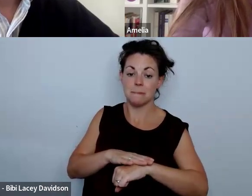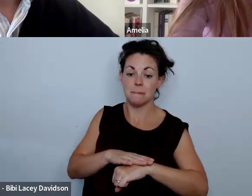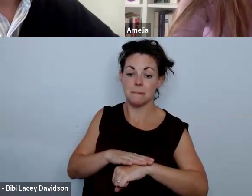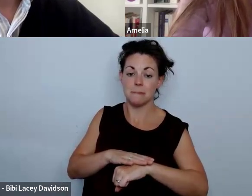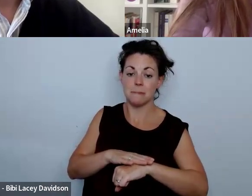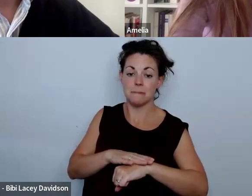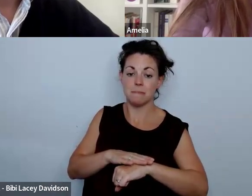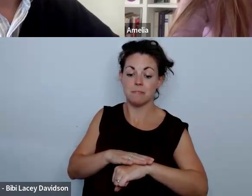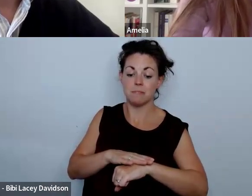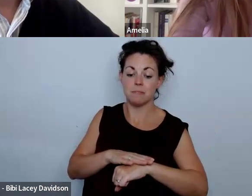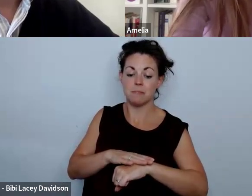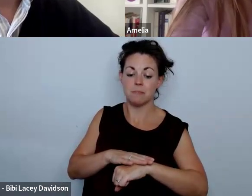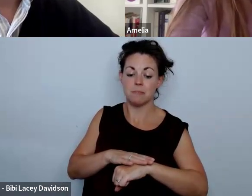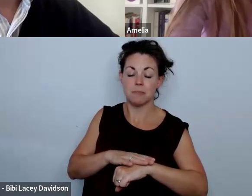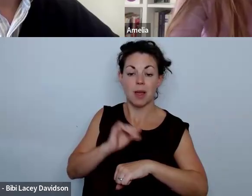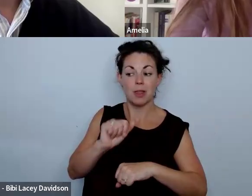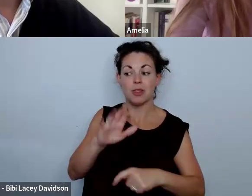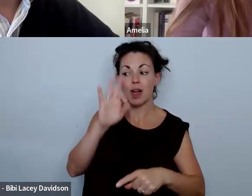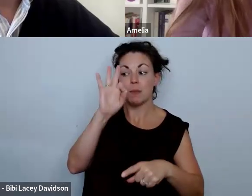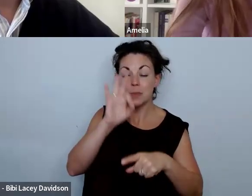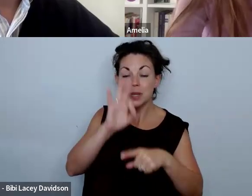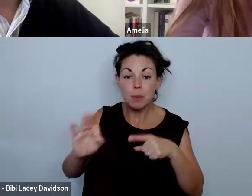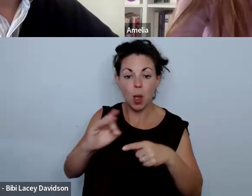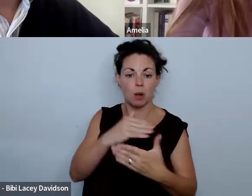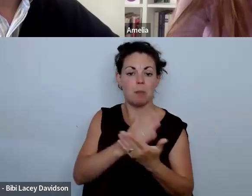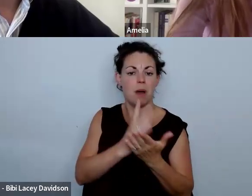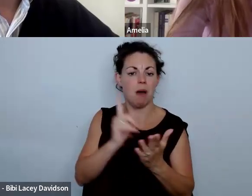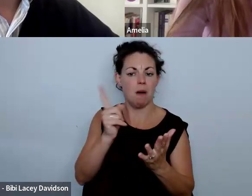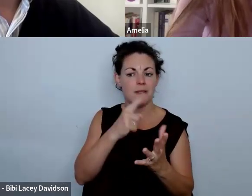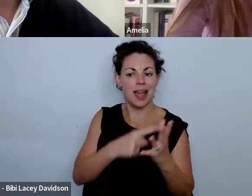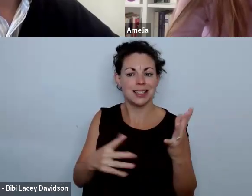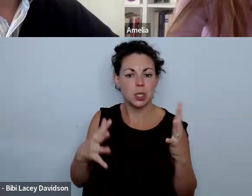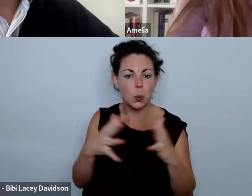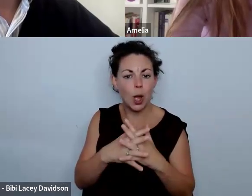So yeah, quite, quite a bit there to sort of chew on, I suppose.